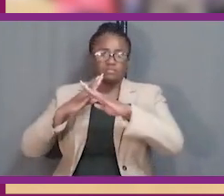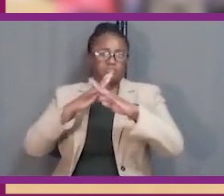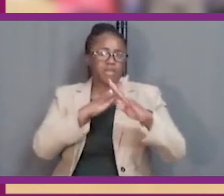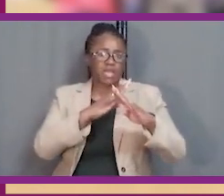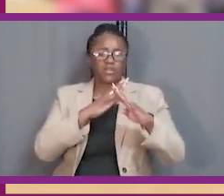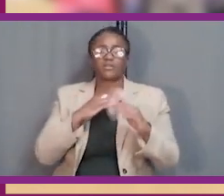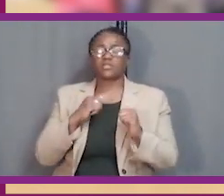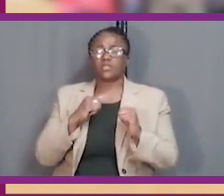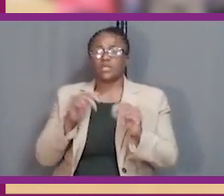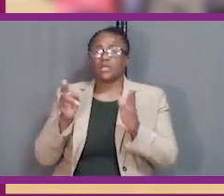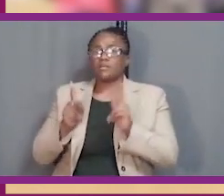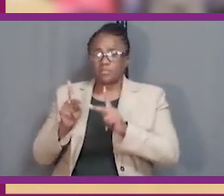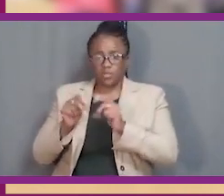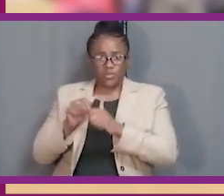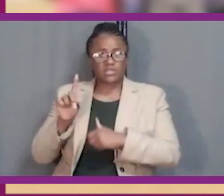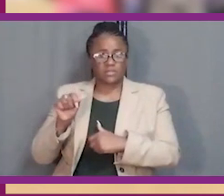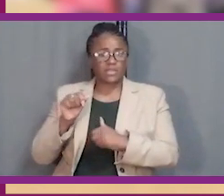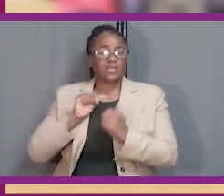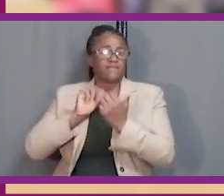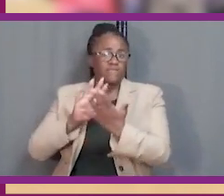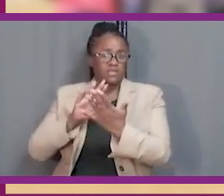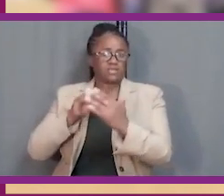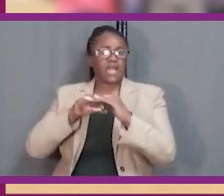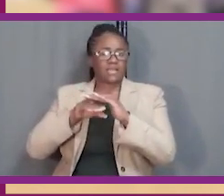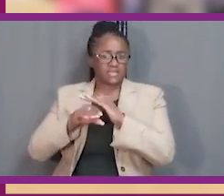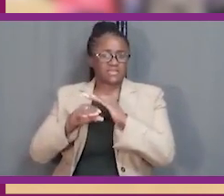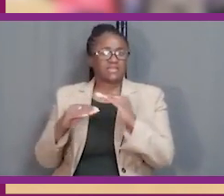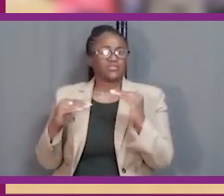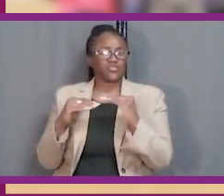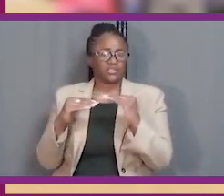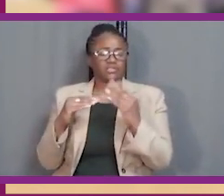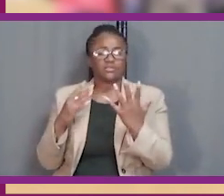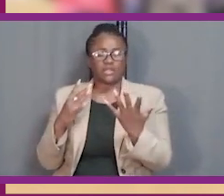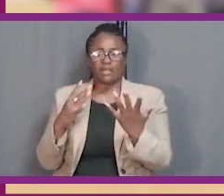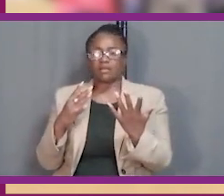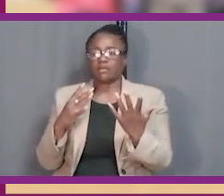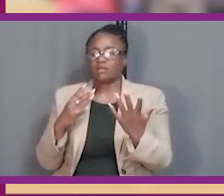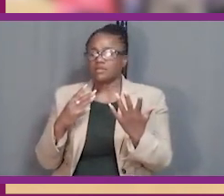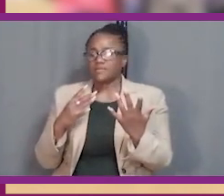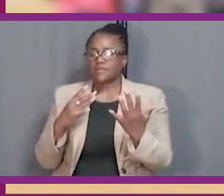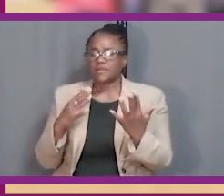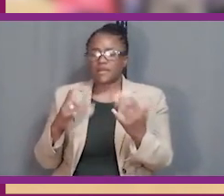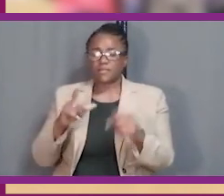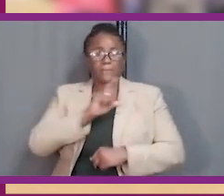in the police sector, I can give an example in Kenya where women and girls with disabilities face